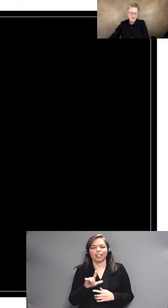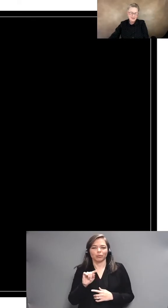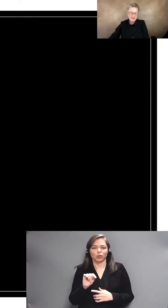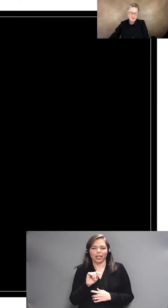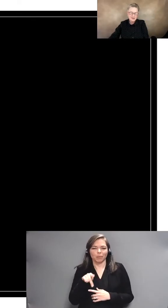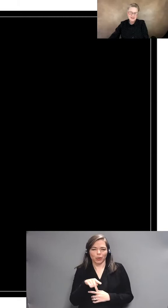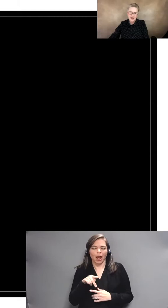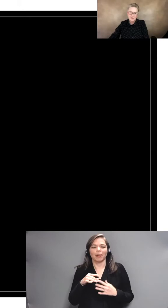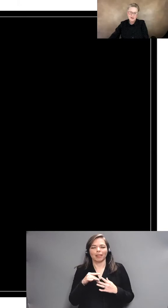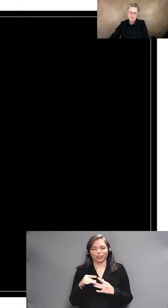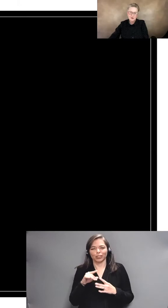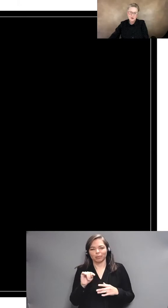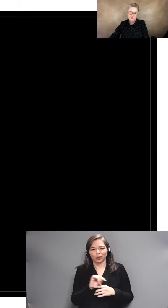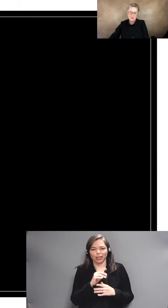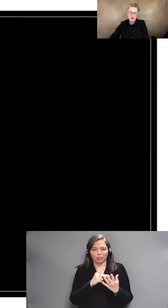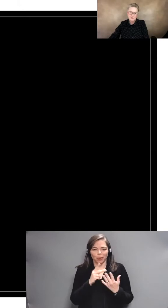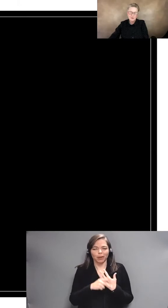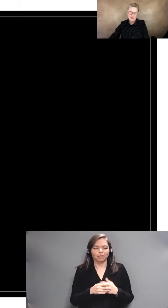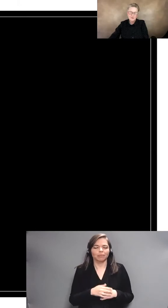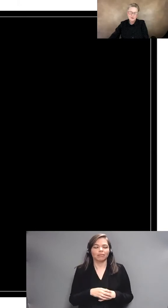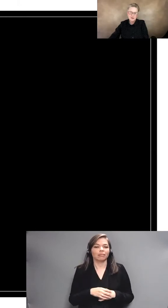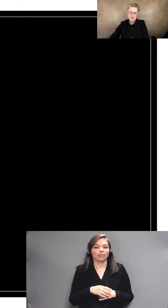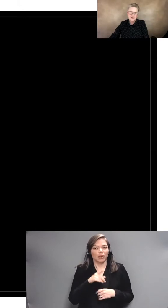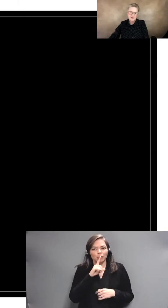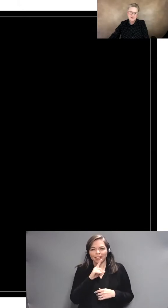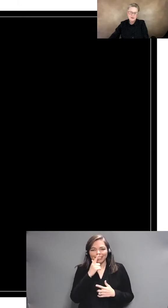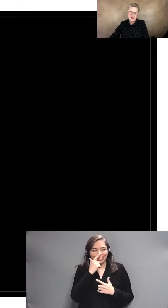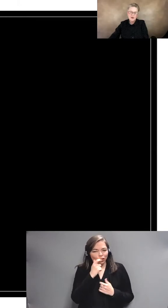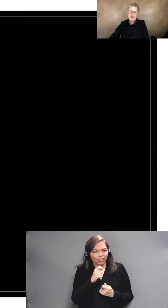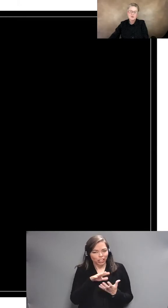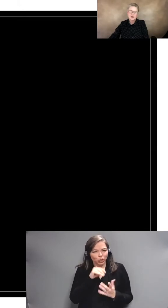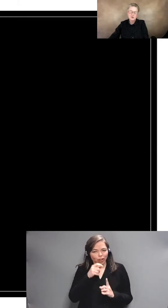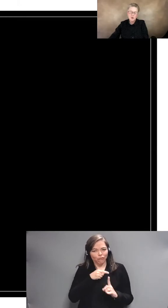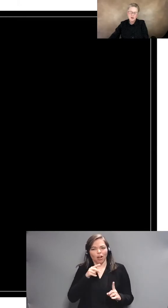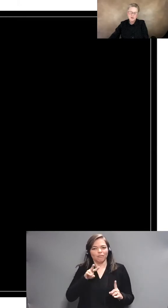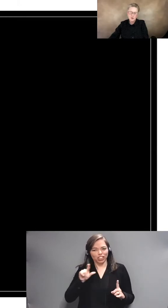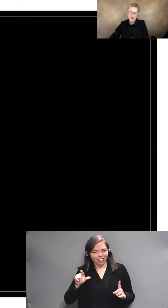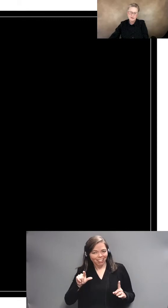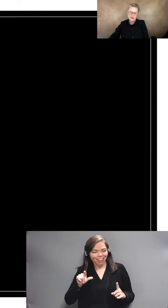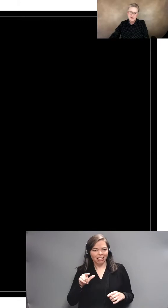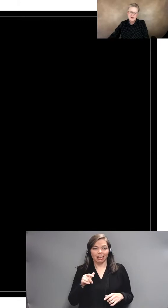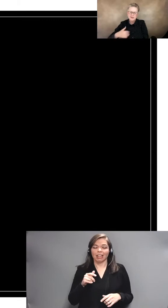it's interesting that we learned from Virginia, every week we wanted to quit, and isn't that